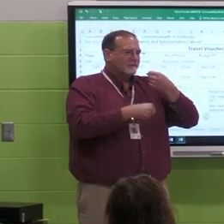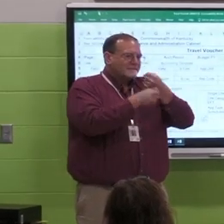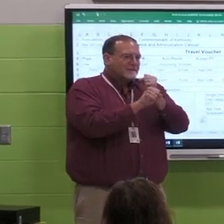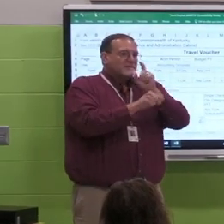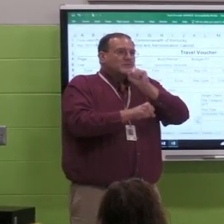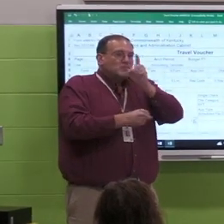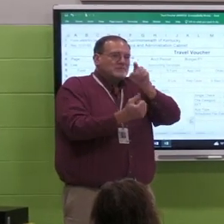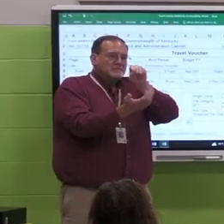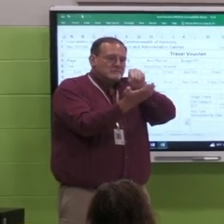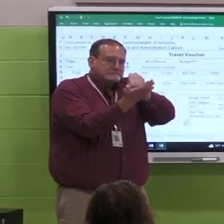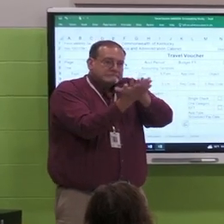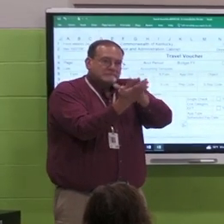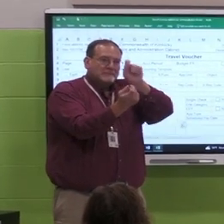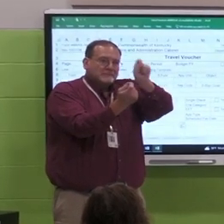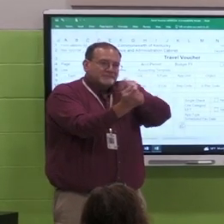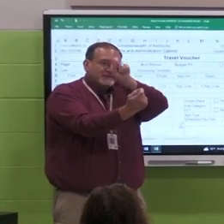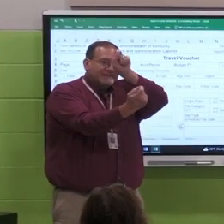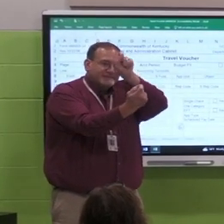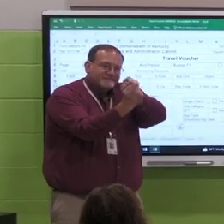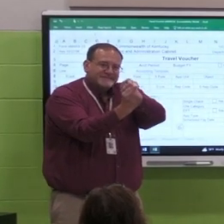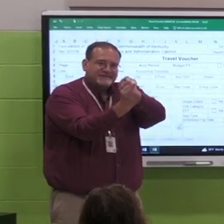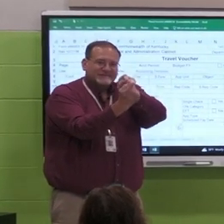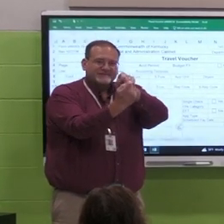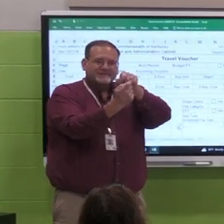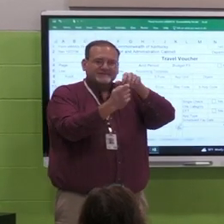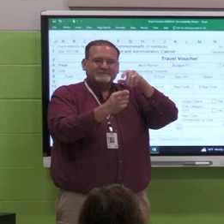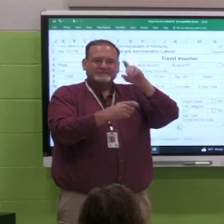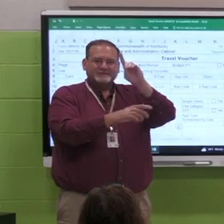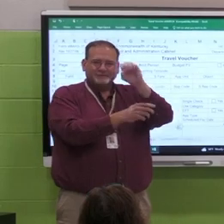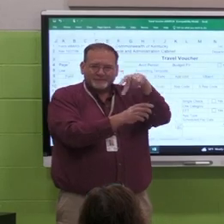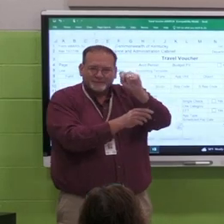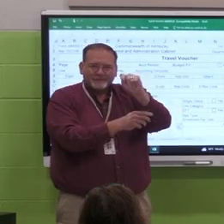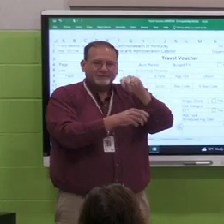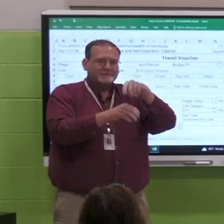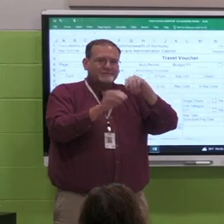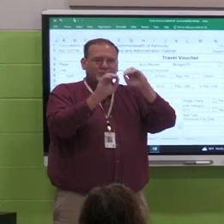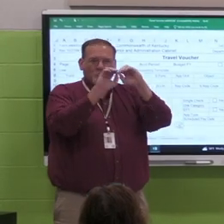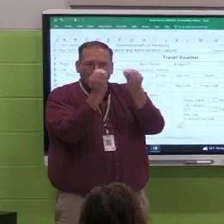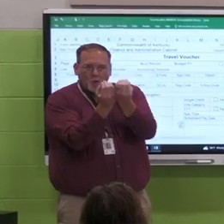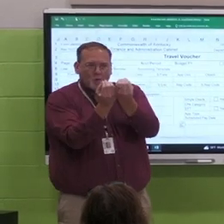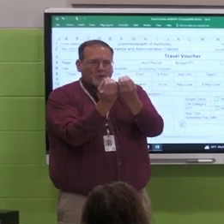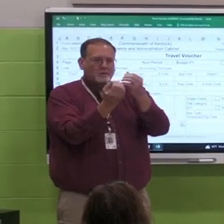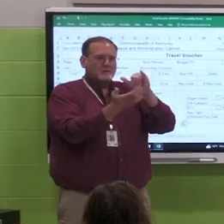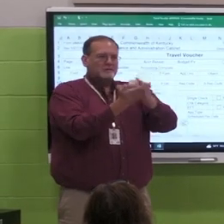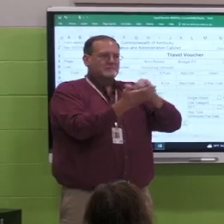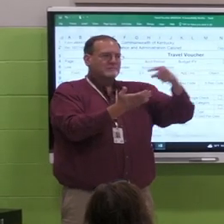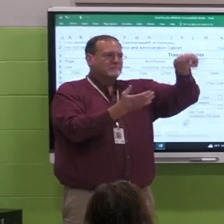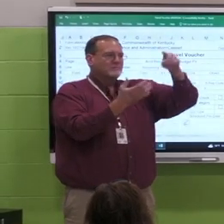and uh departments to use so we've always said to make sure that when they write the check write it